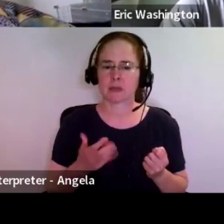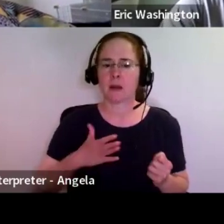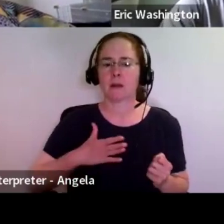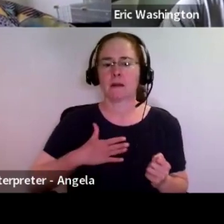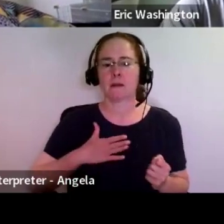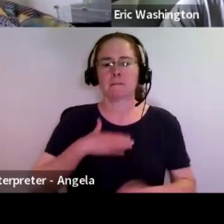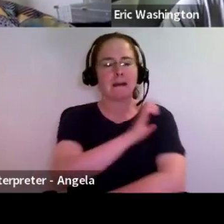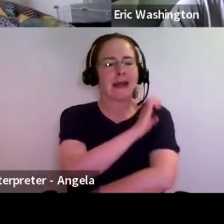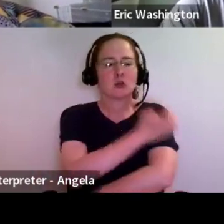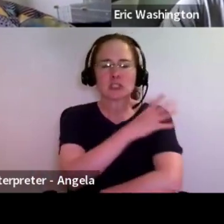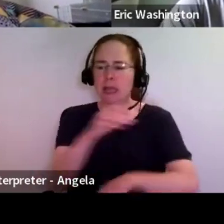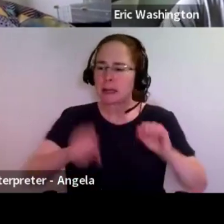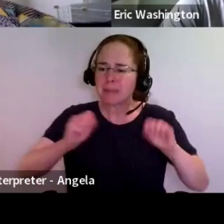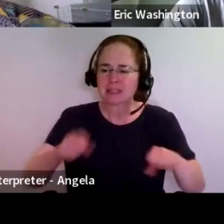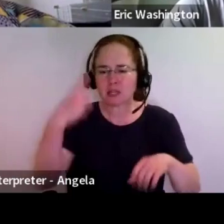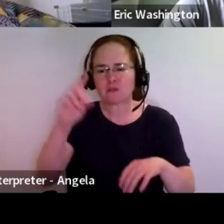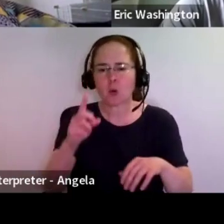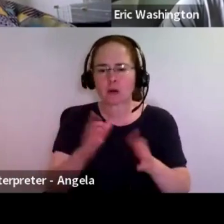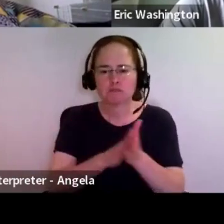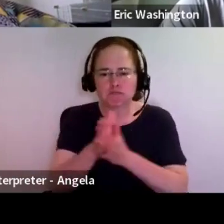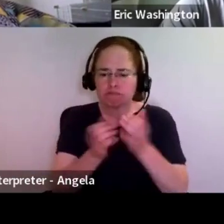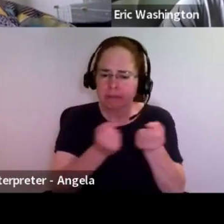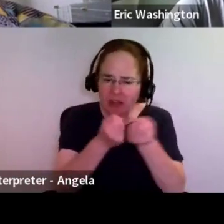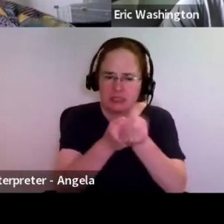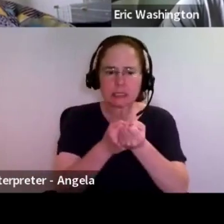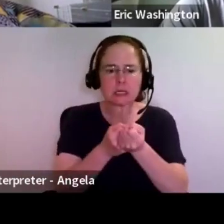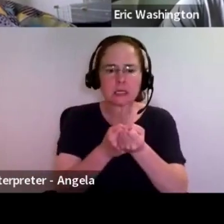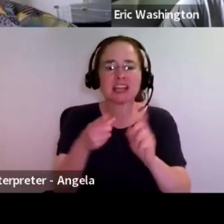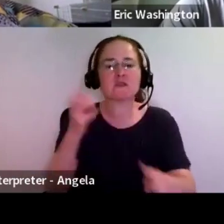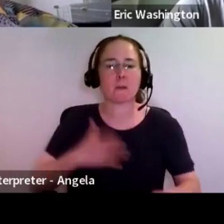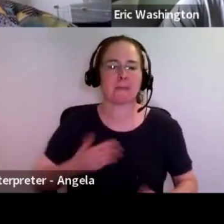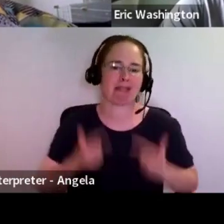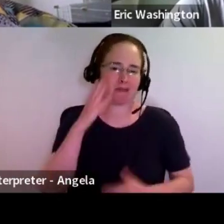advocacy comes from my lived experience and drive towards